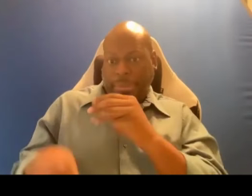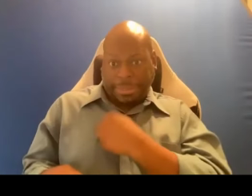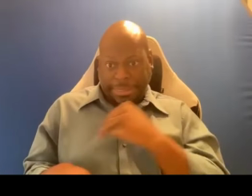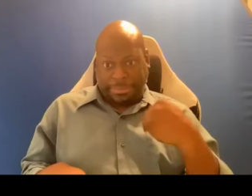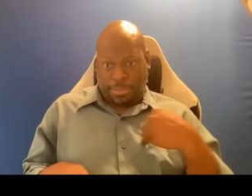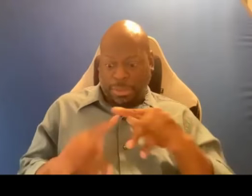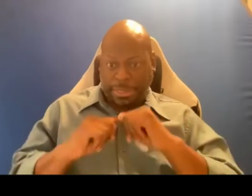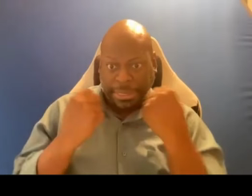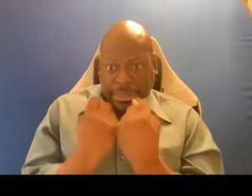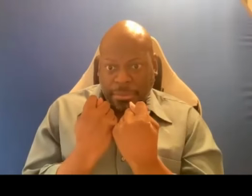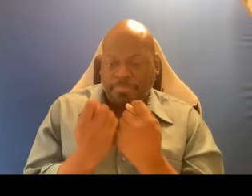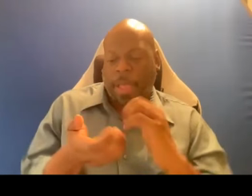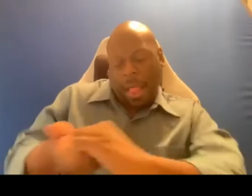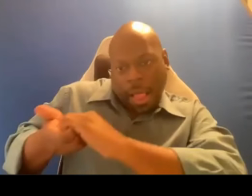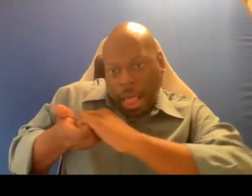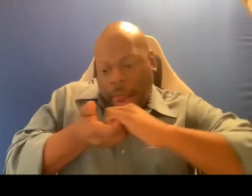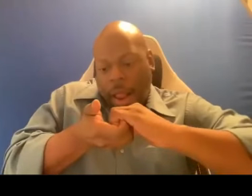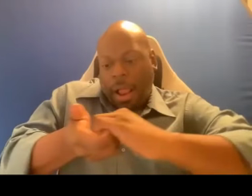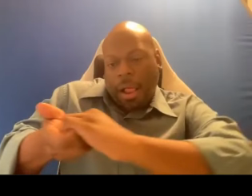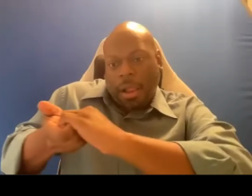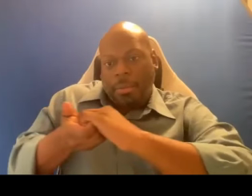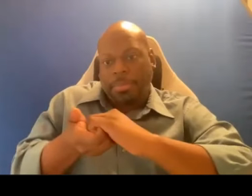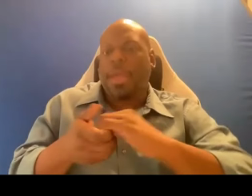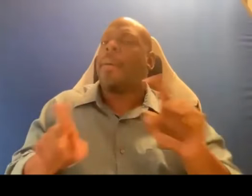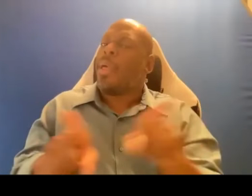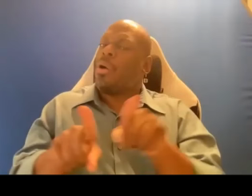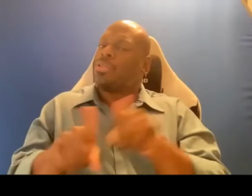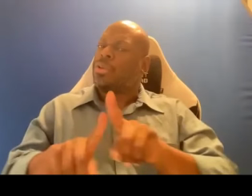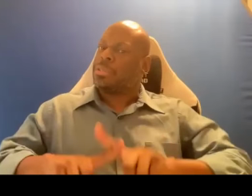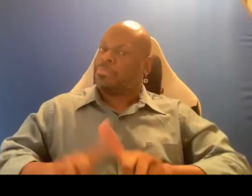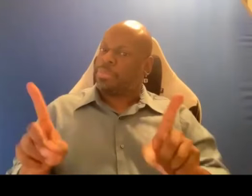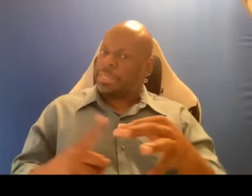There are unique differences within the roles of the three positions as outlined in the document.